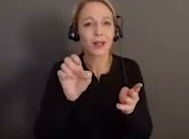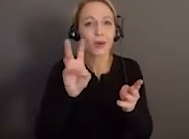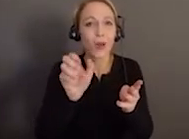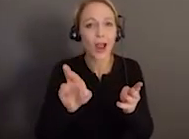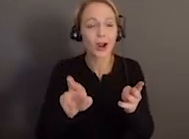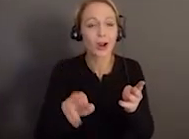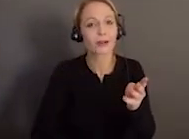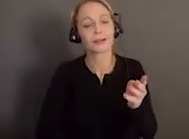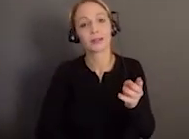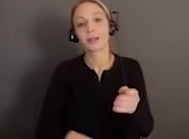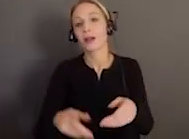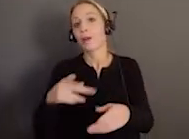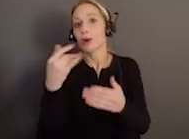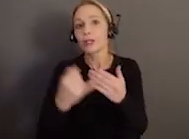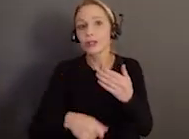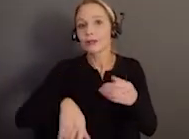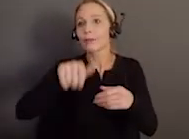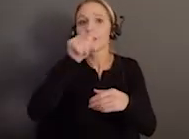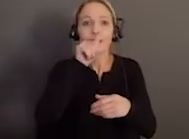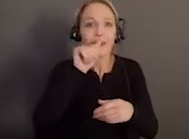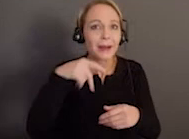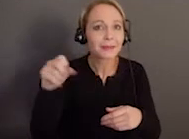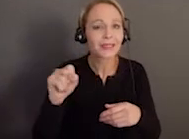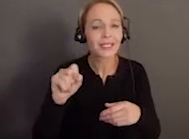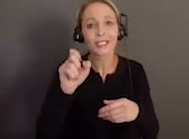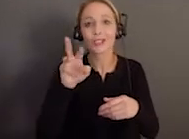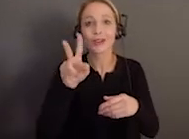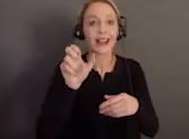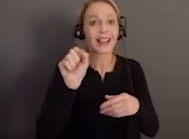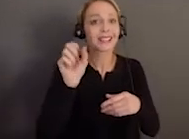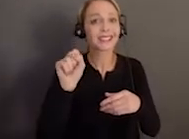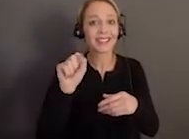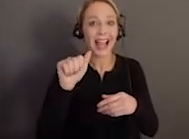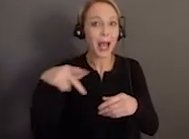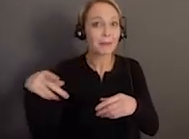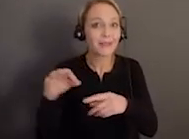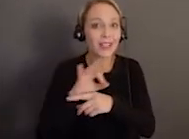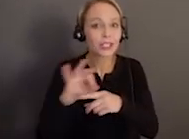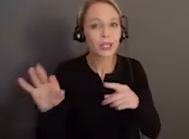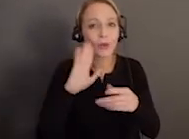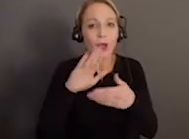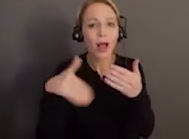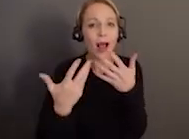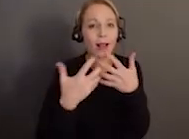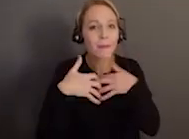PRIVATE APPS AND SERVER-LESS FUNCTIONS COMBINE TO MAKE